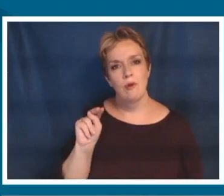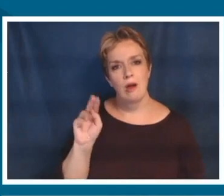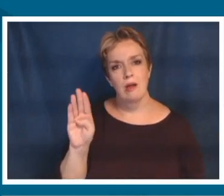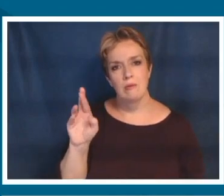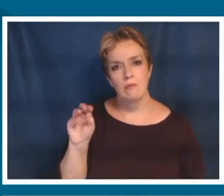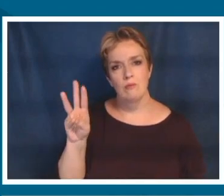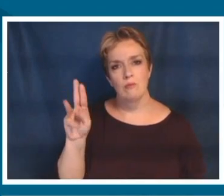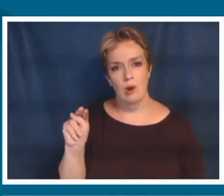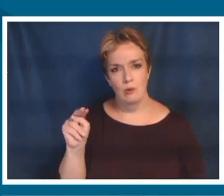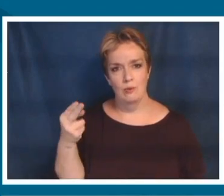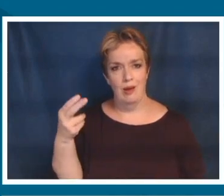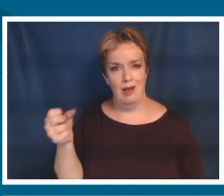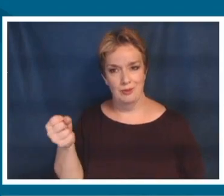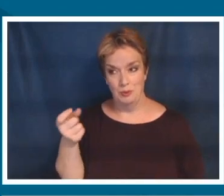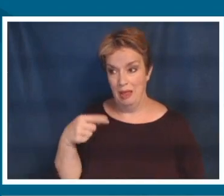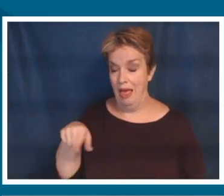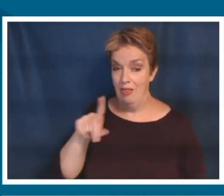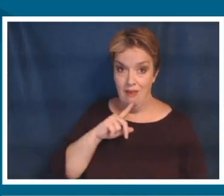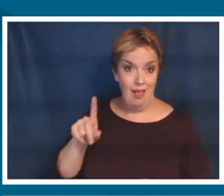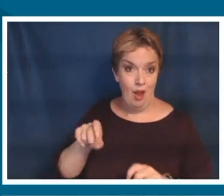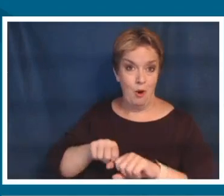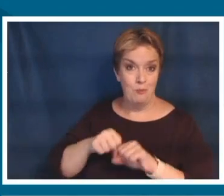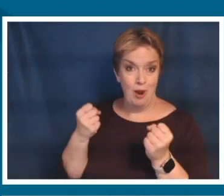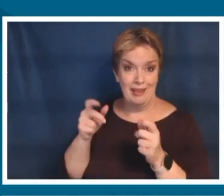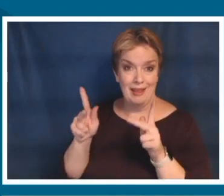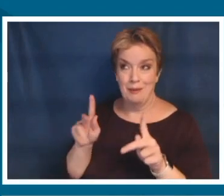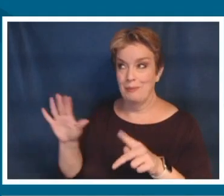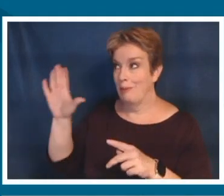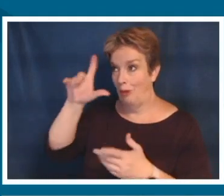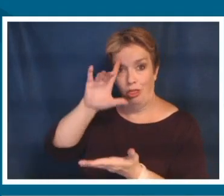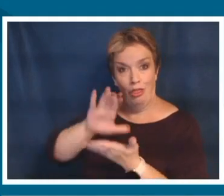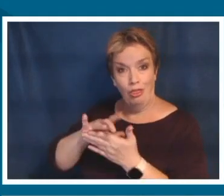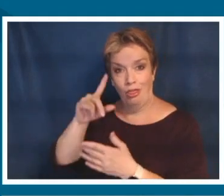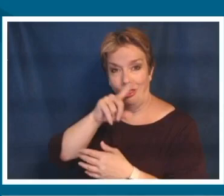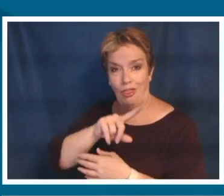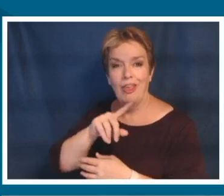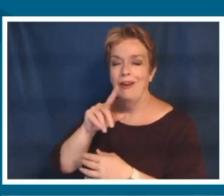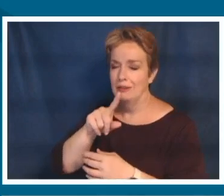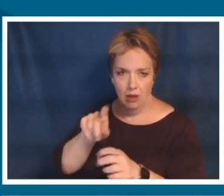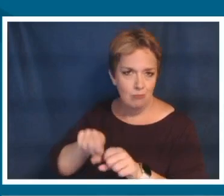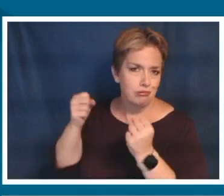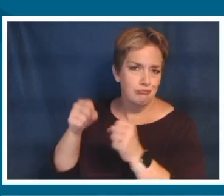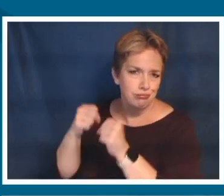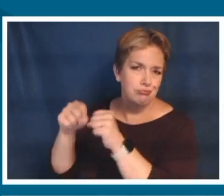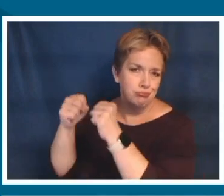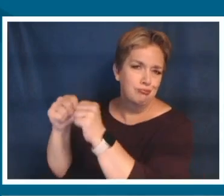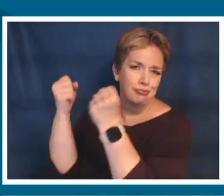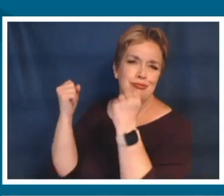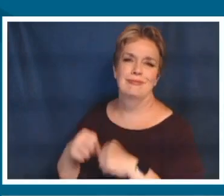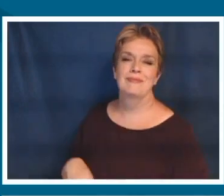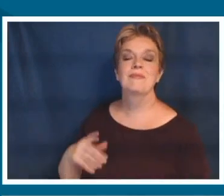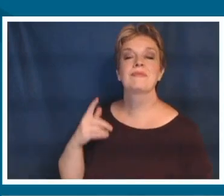myth-breaking all the time and we put stories the storytelling next